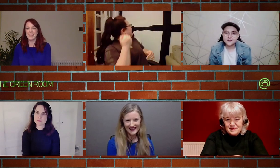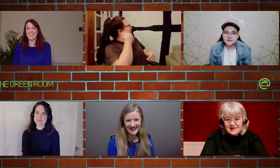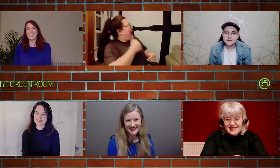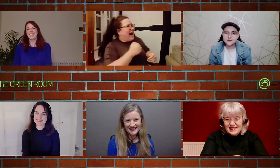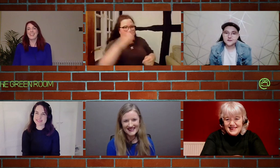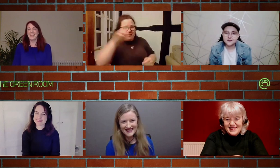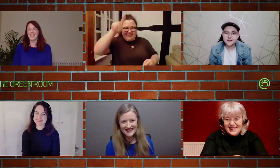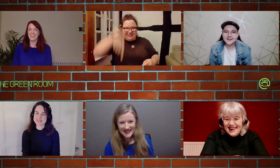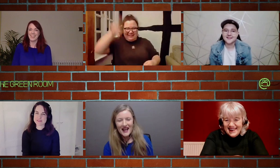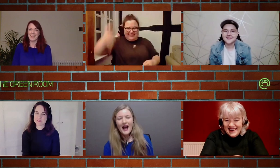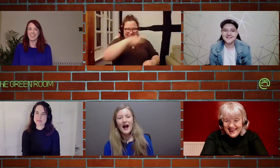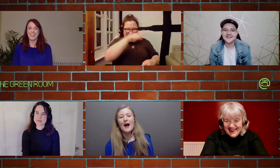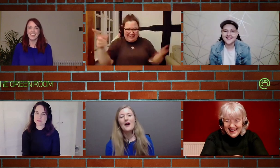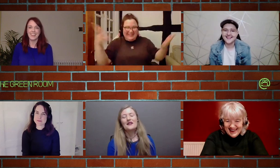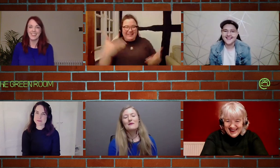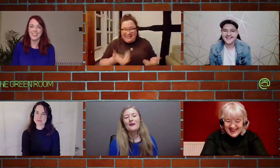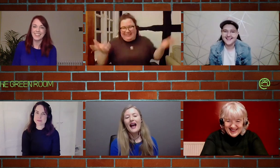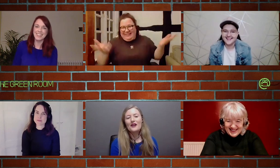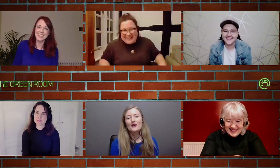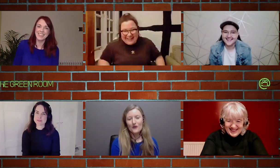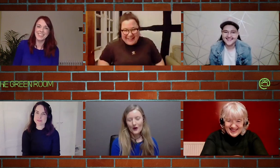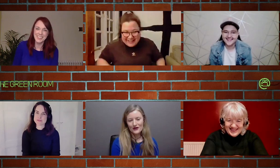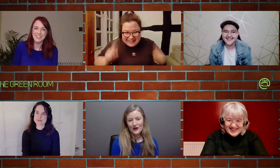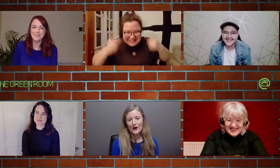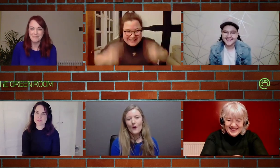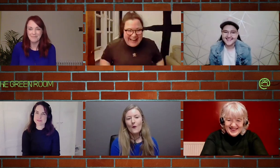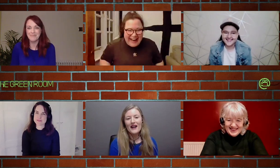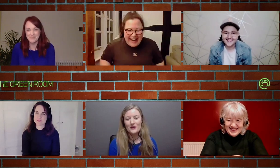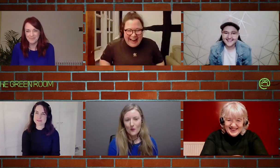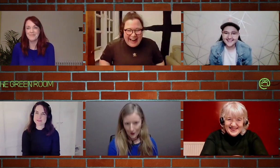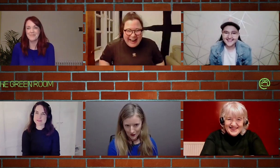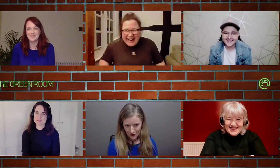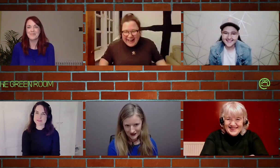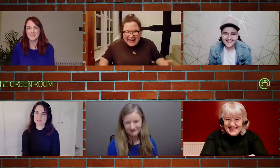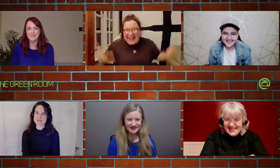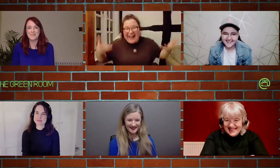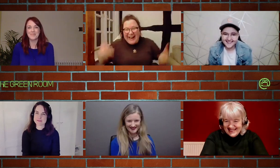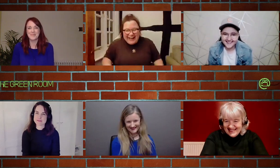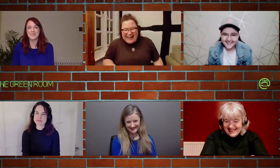There's a black cross on a white wall.